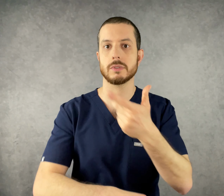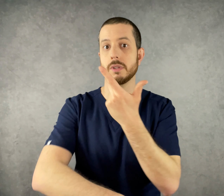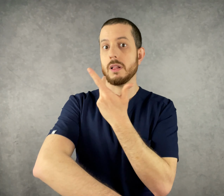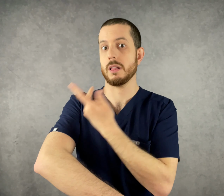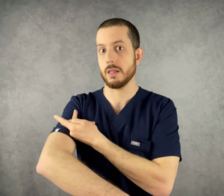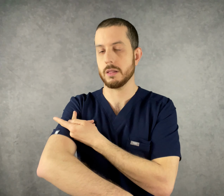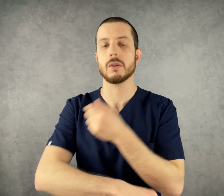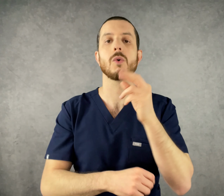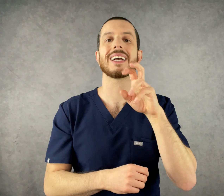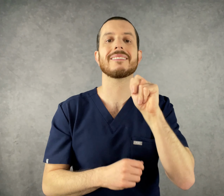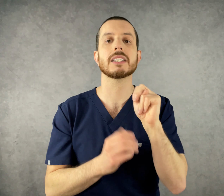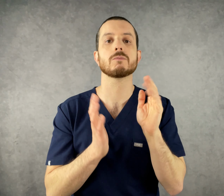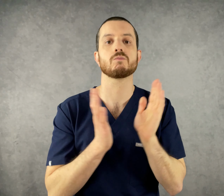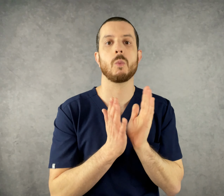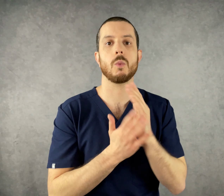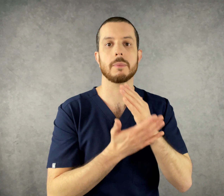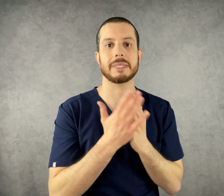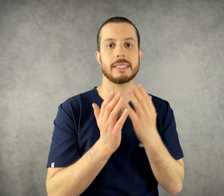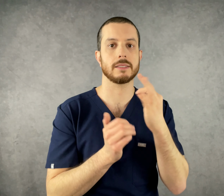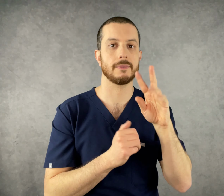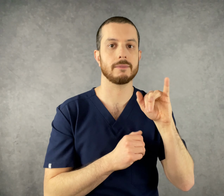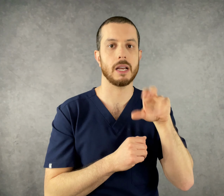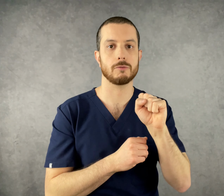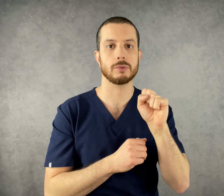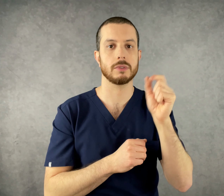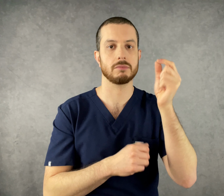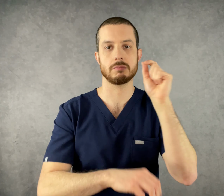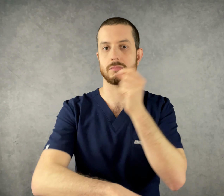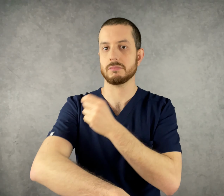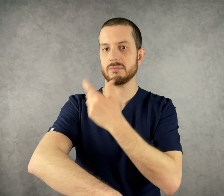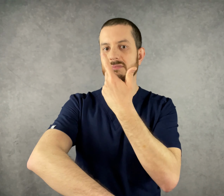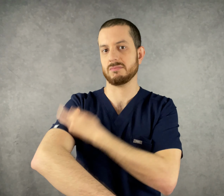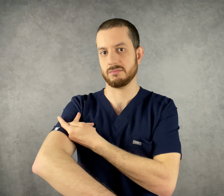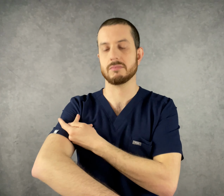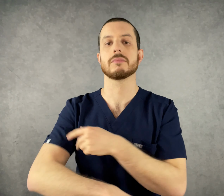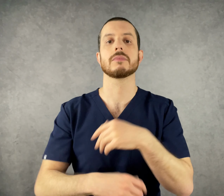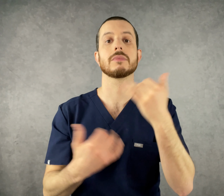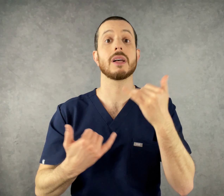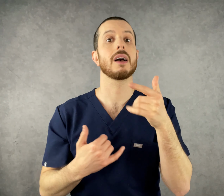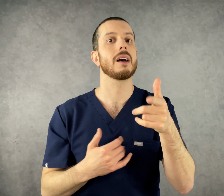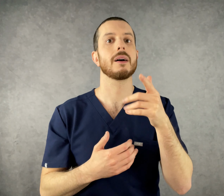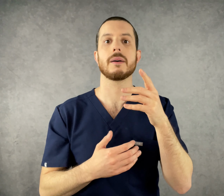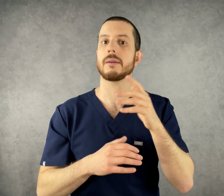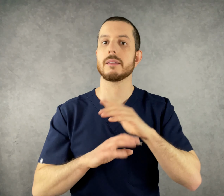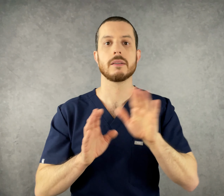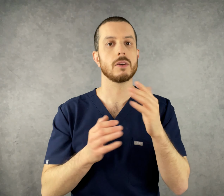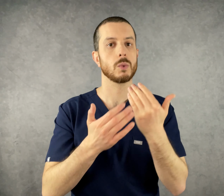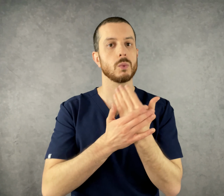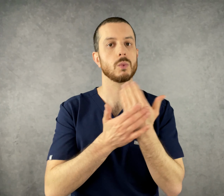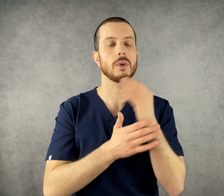or even small pieces of a virus. Now, this is a completely new approach.